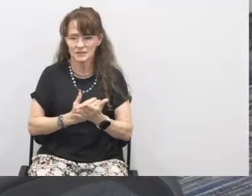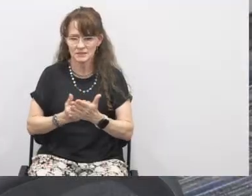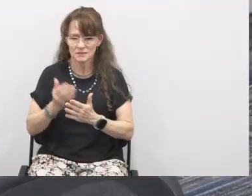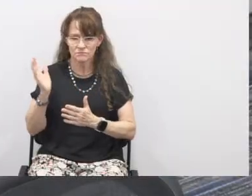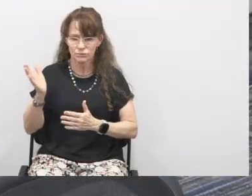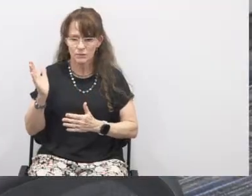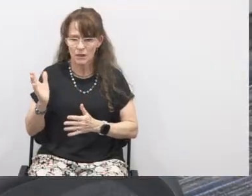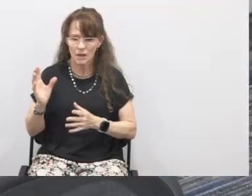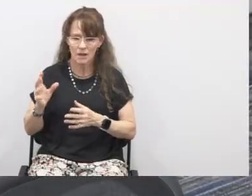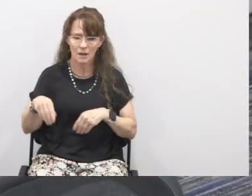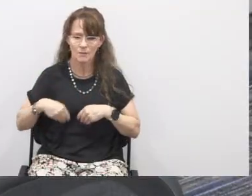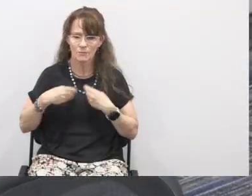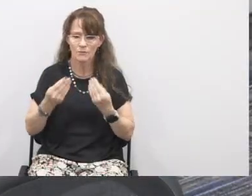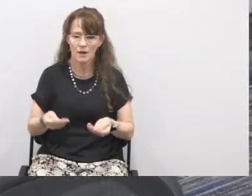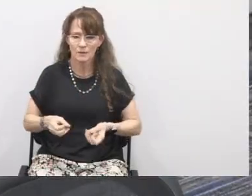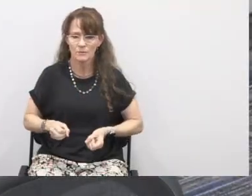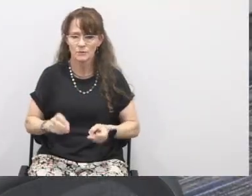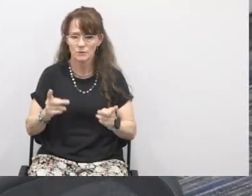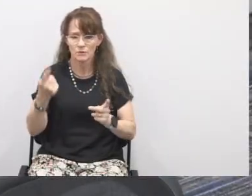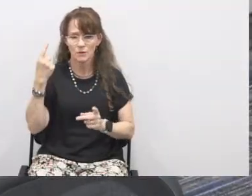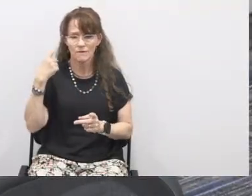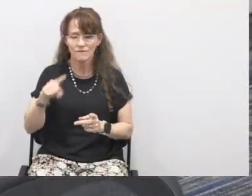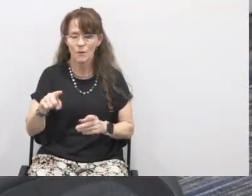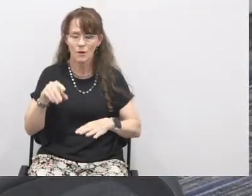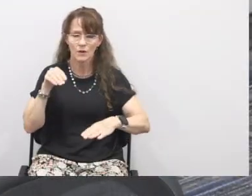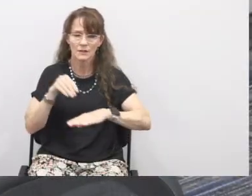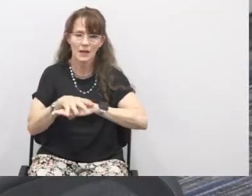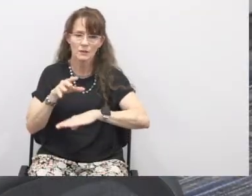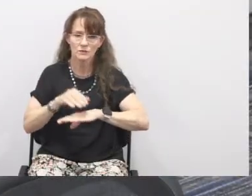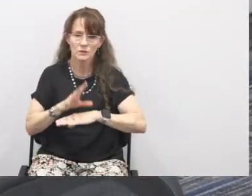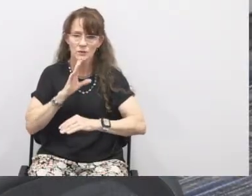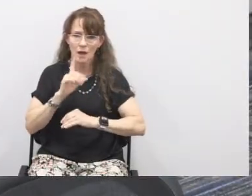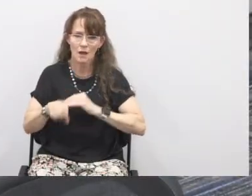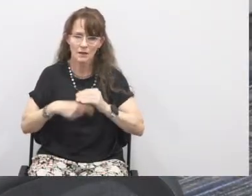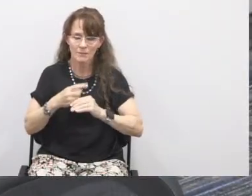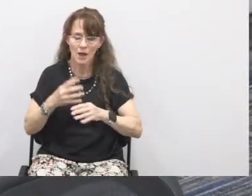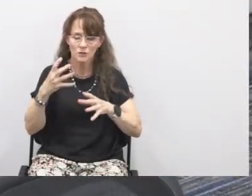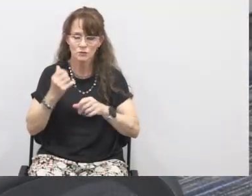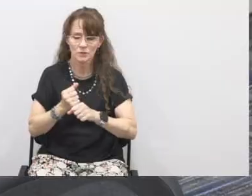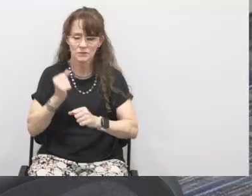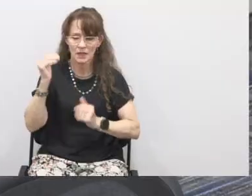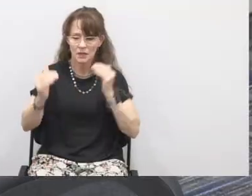provides an opportunity for counselors to talk about trusted adults at the school site.